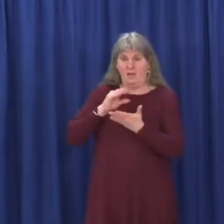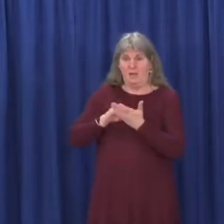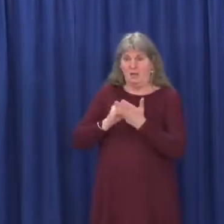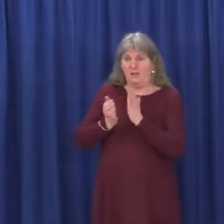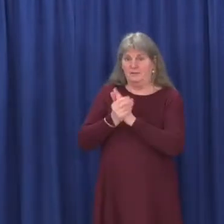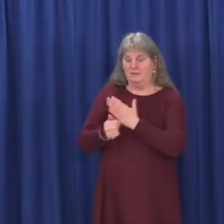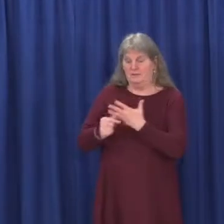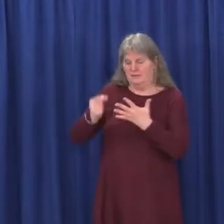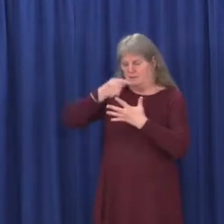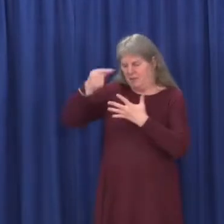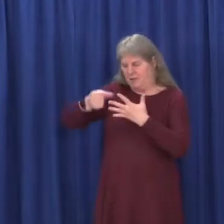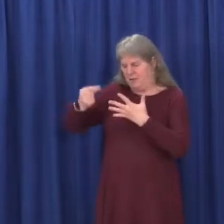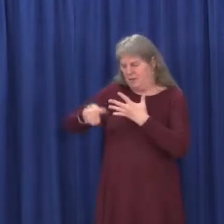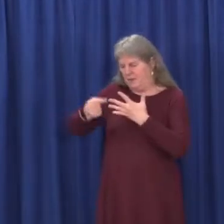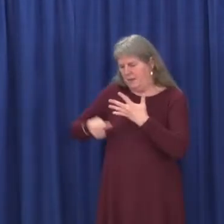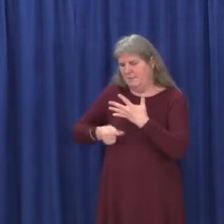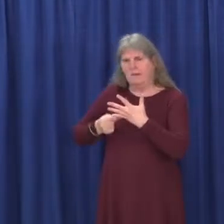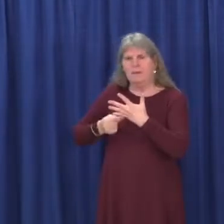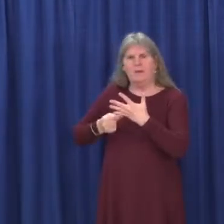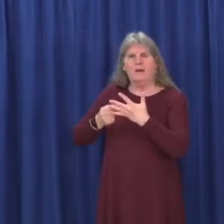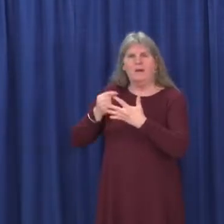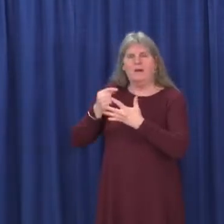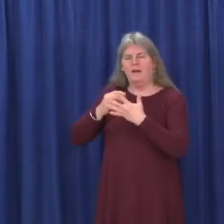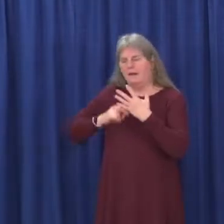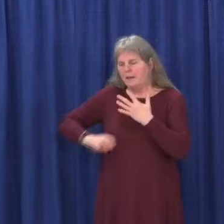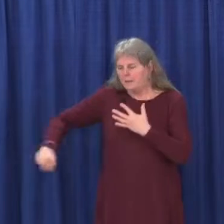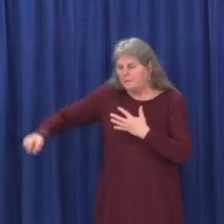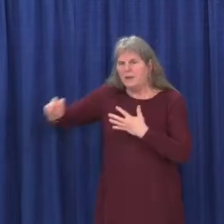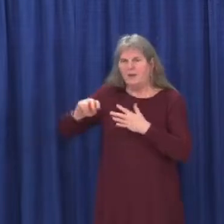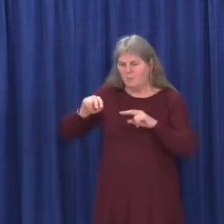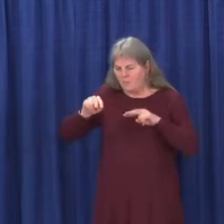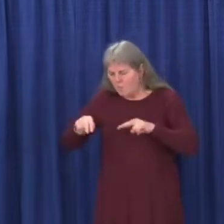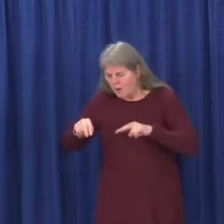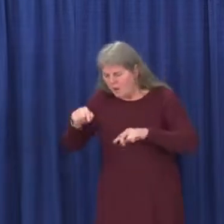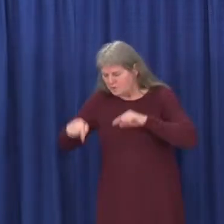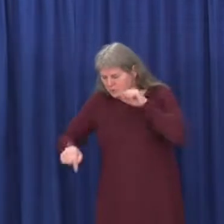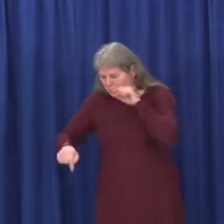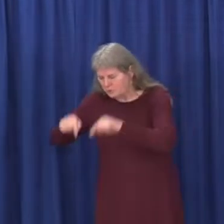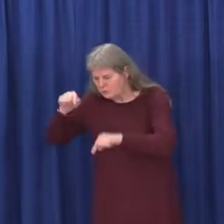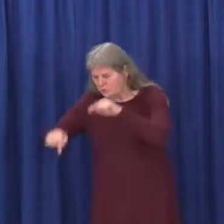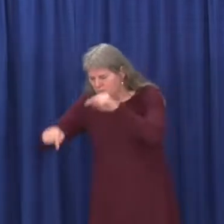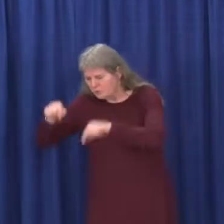you know, the traveling through the wilderness, tracking, you-- the use of firearms